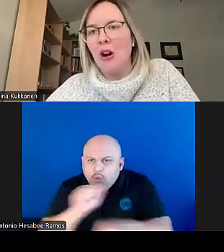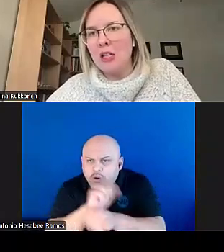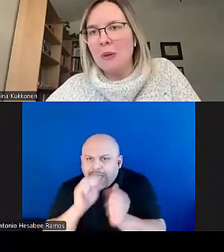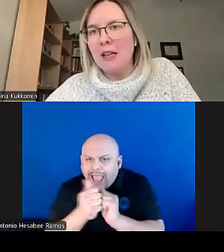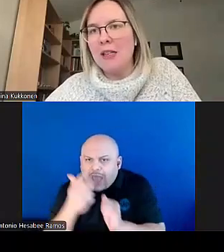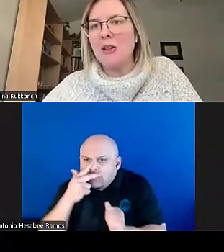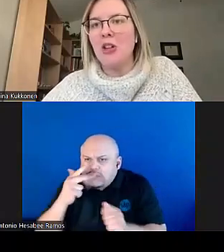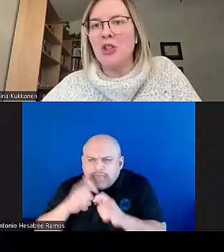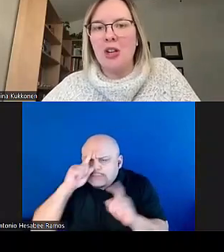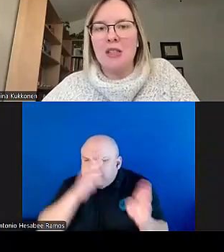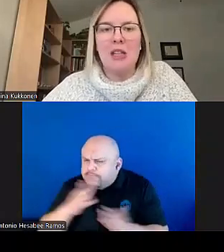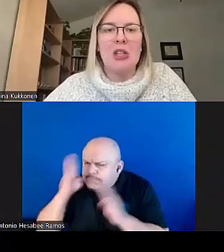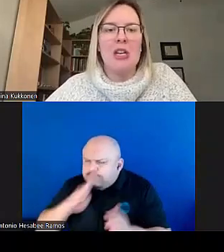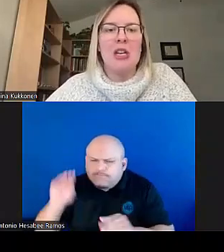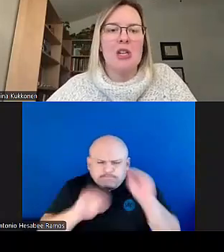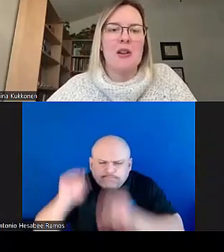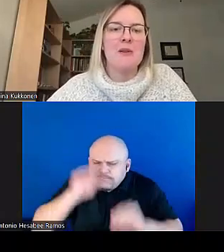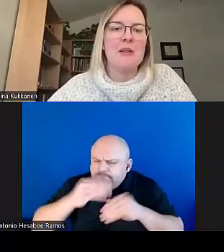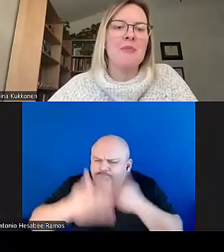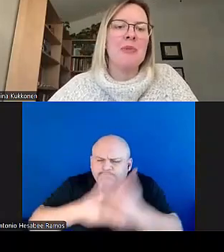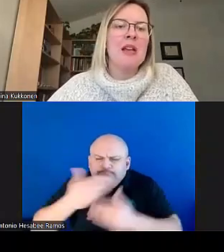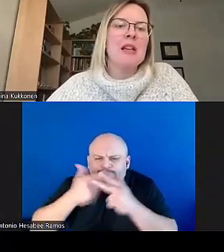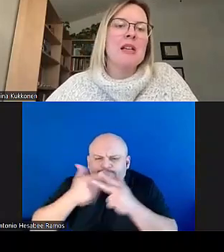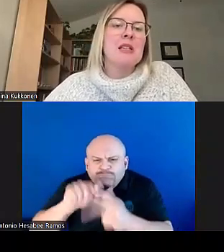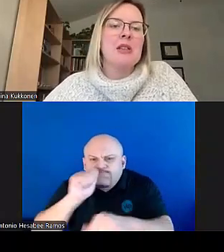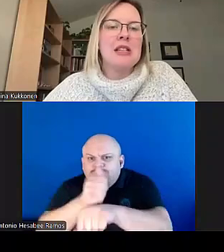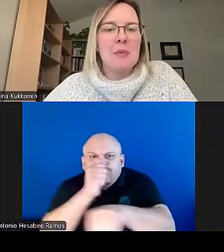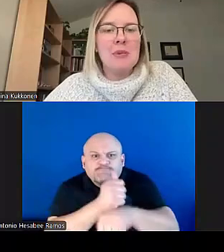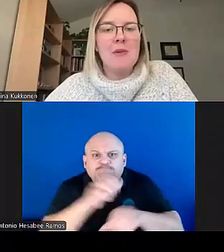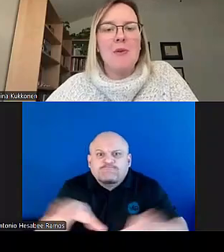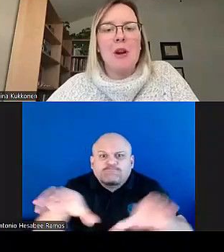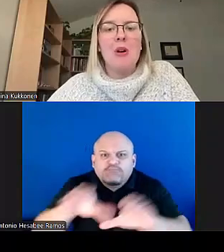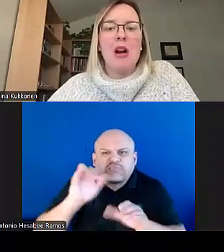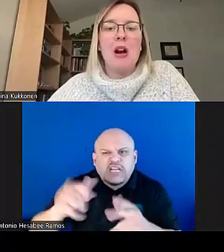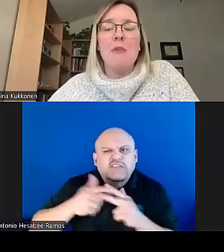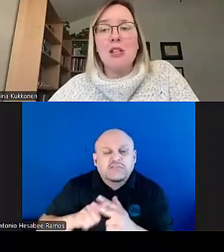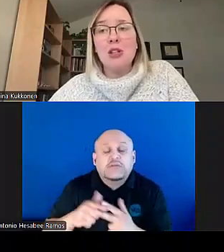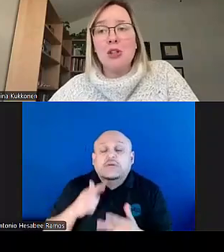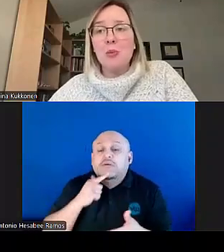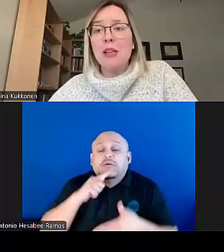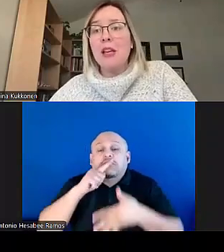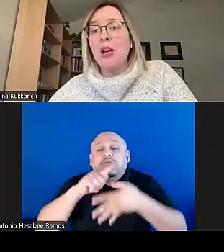arts-based knowledge translation initiatives. So the steps of the framework are meant to be